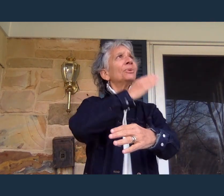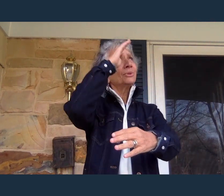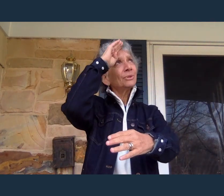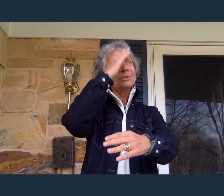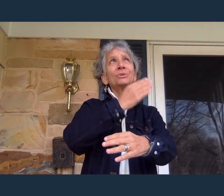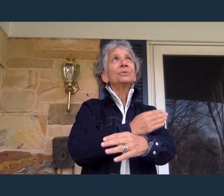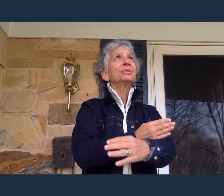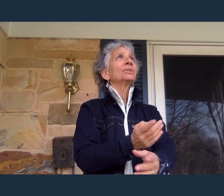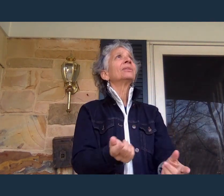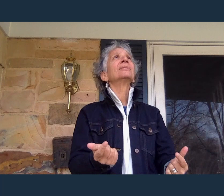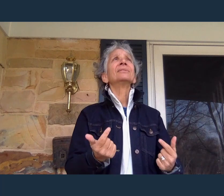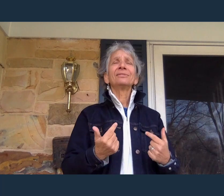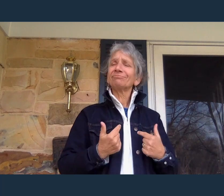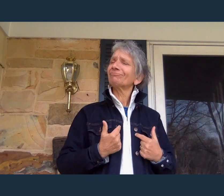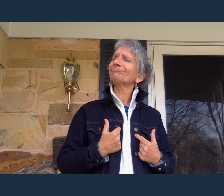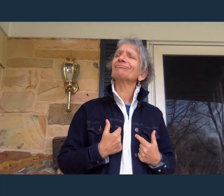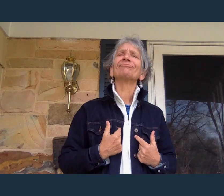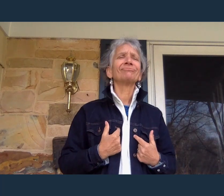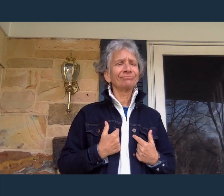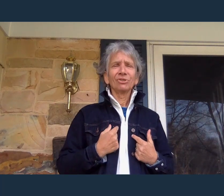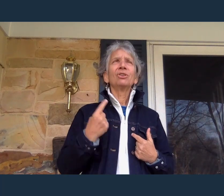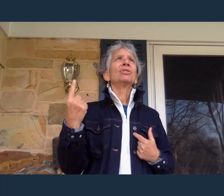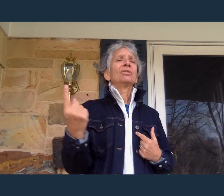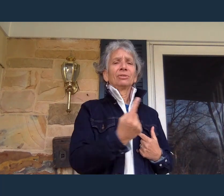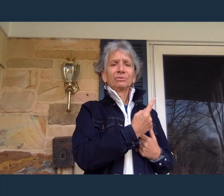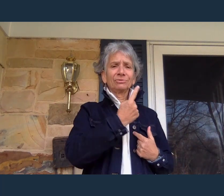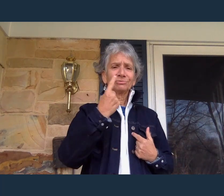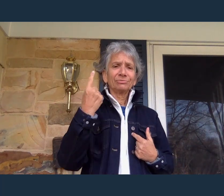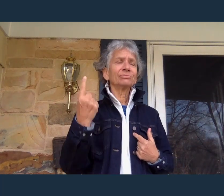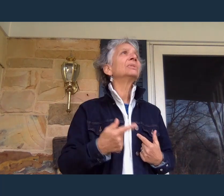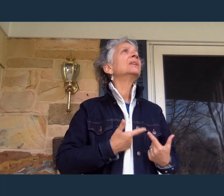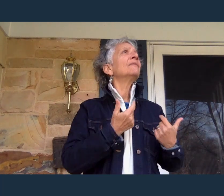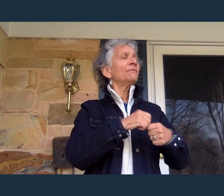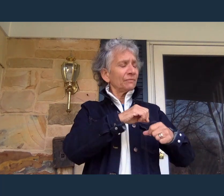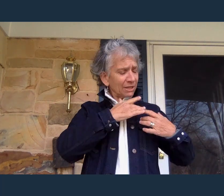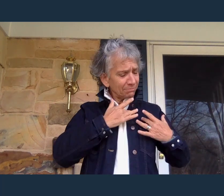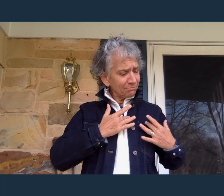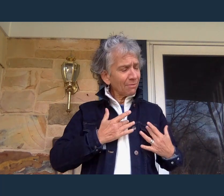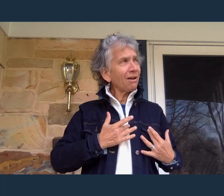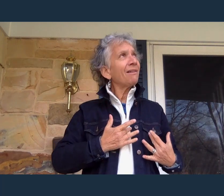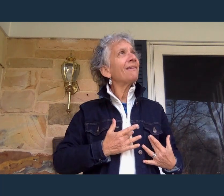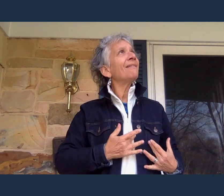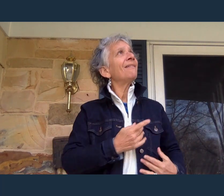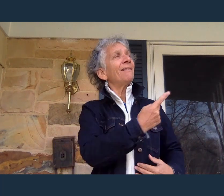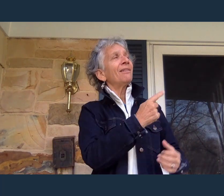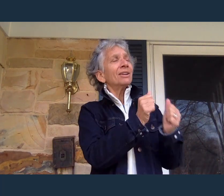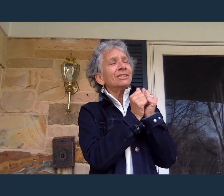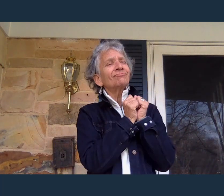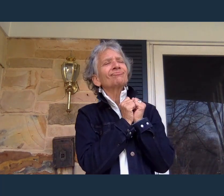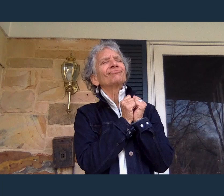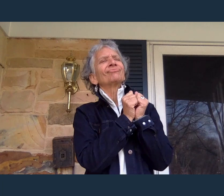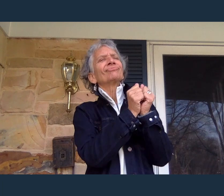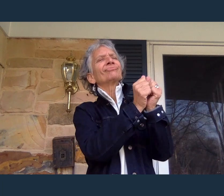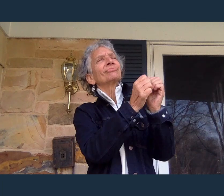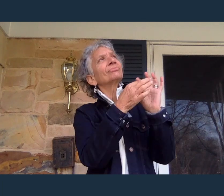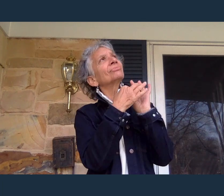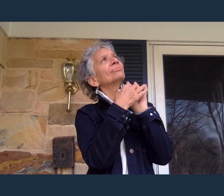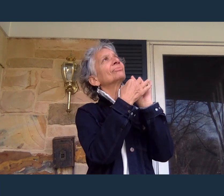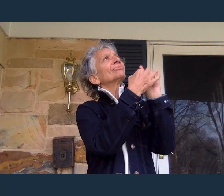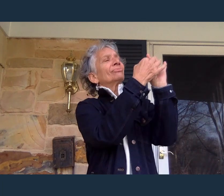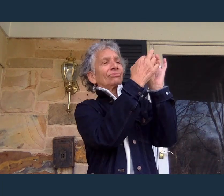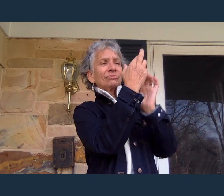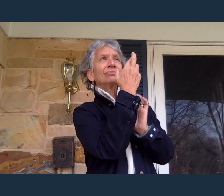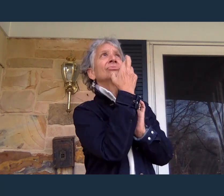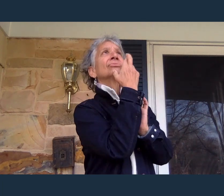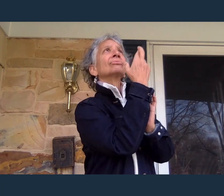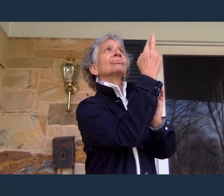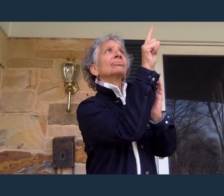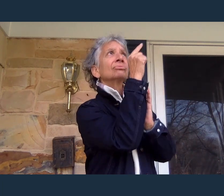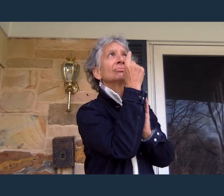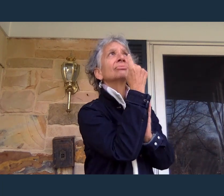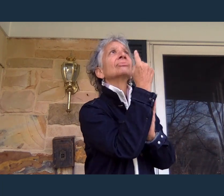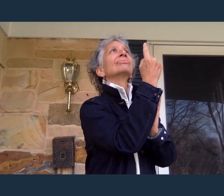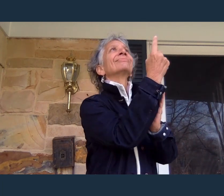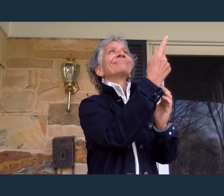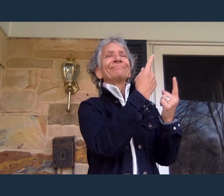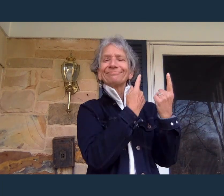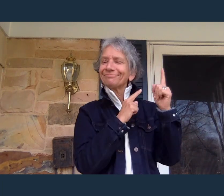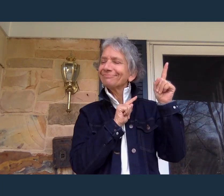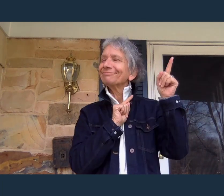You dwell inside me, together we're one Oh Oh